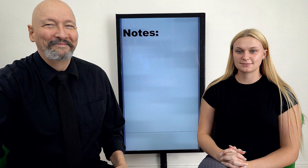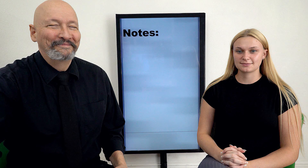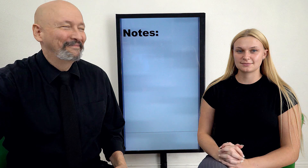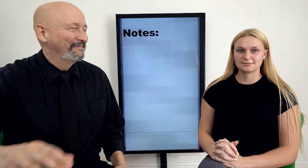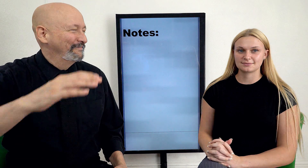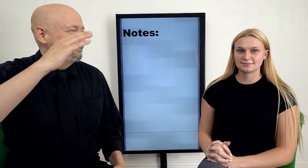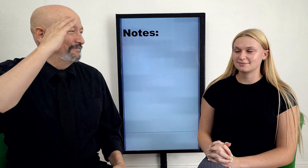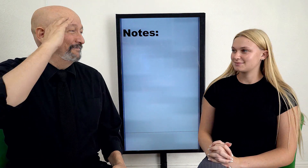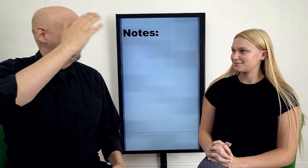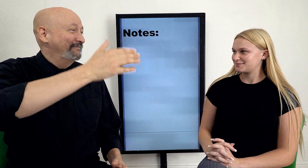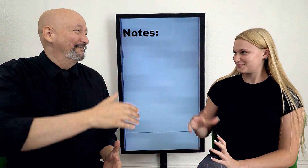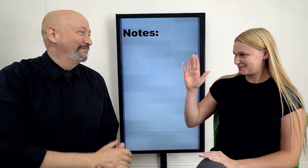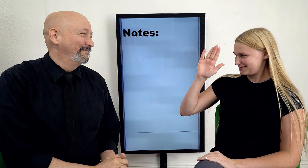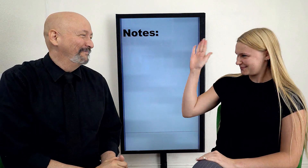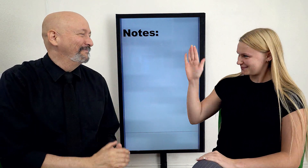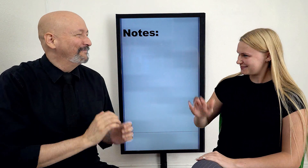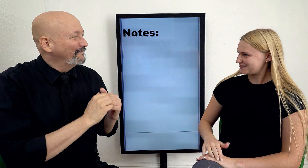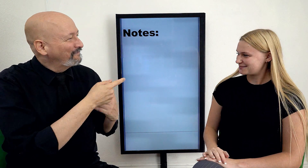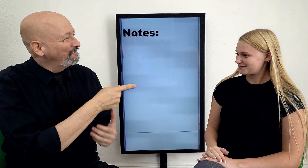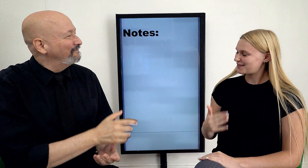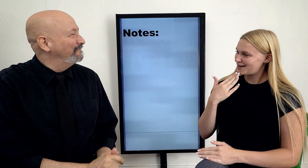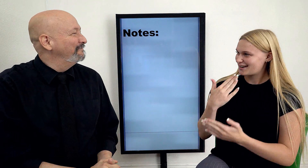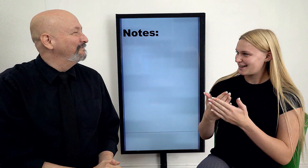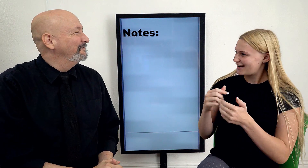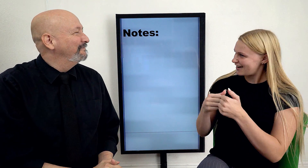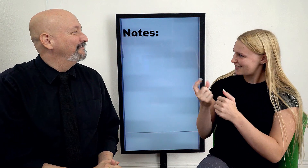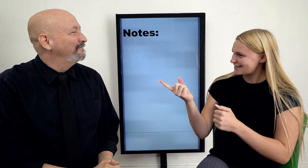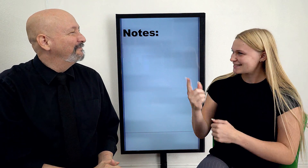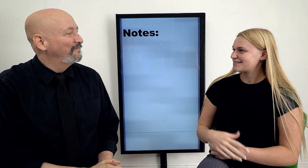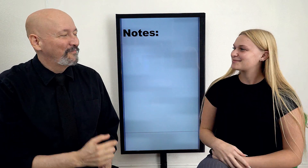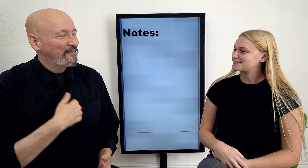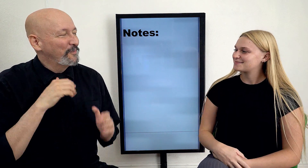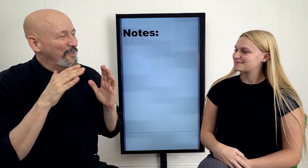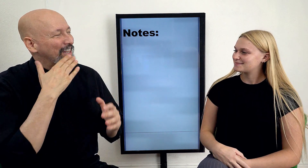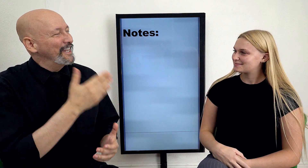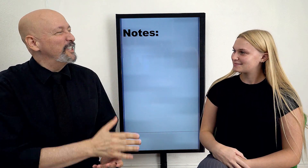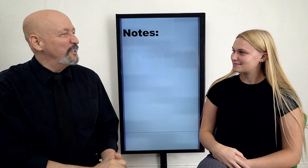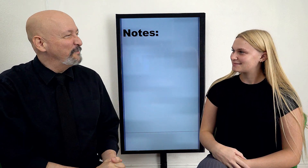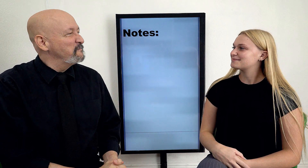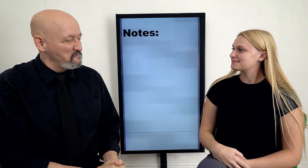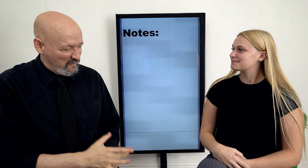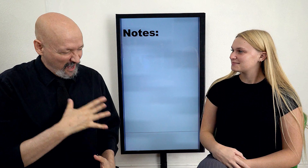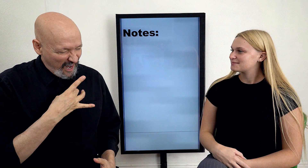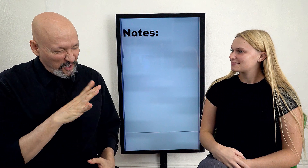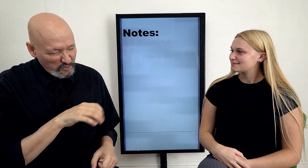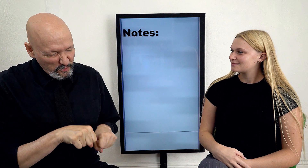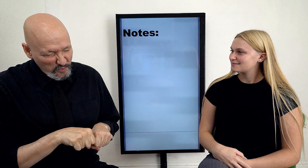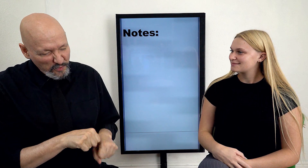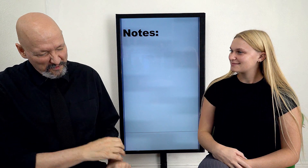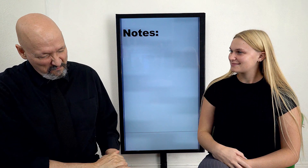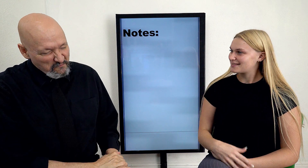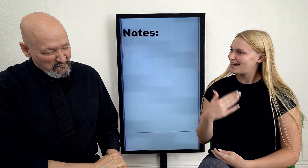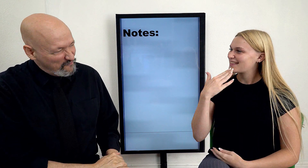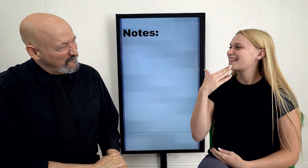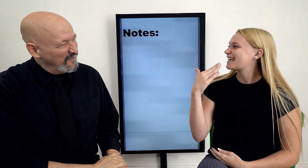Hello! Hello! How are you? Good How are you? Great, thanks!. I like your shoes! Thanks!